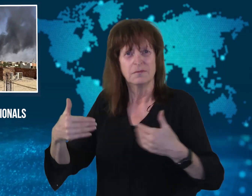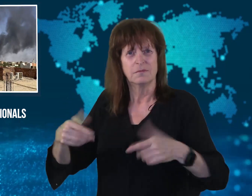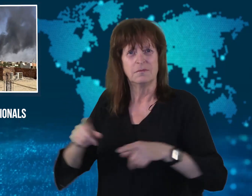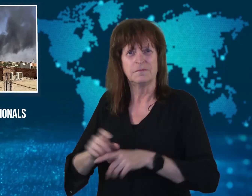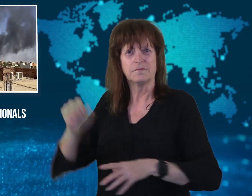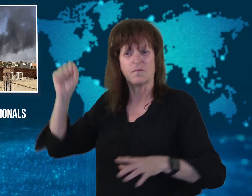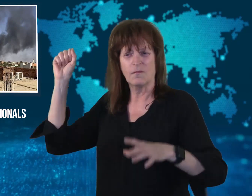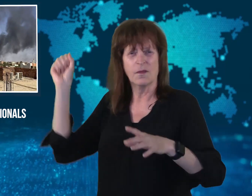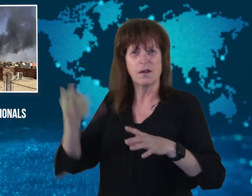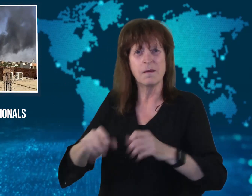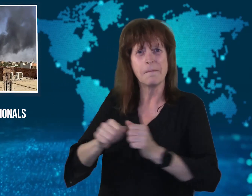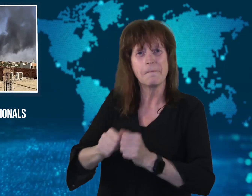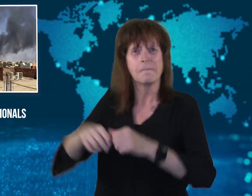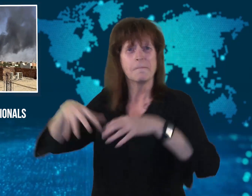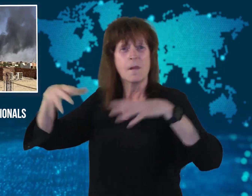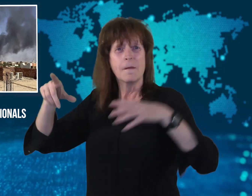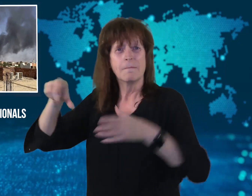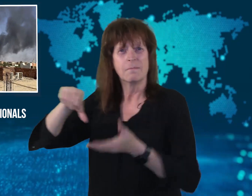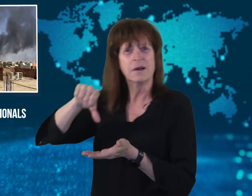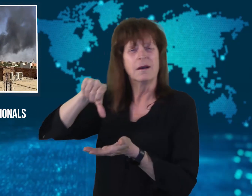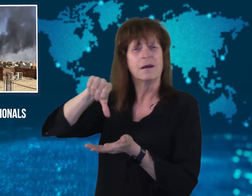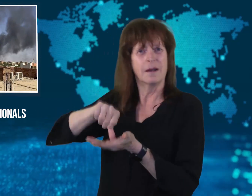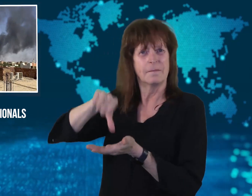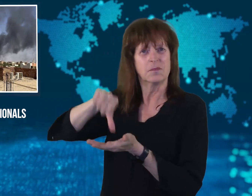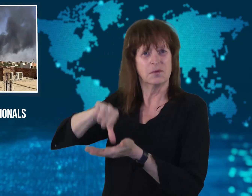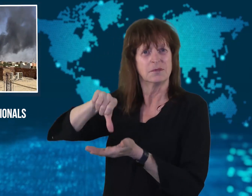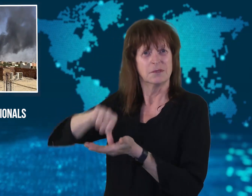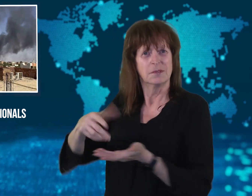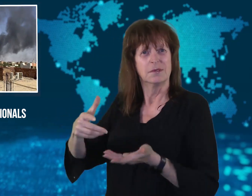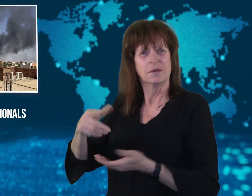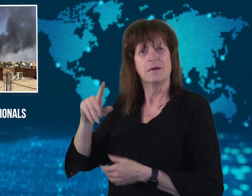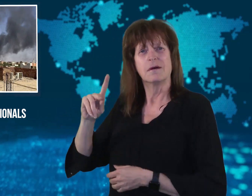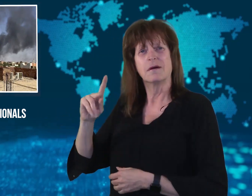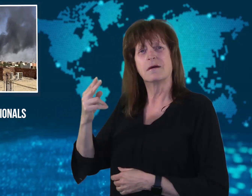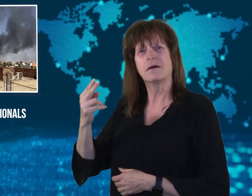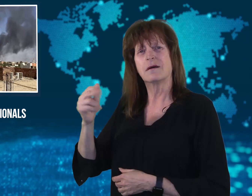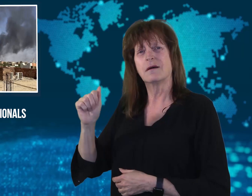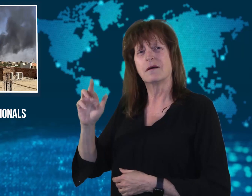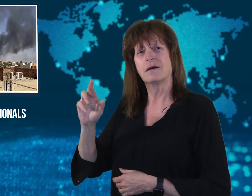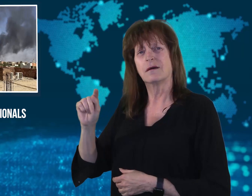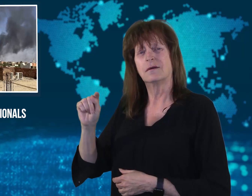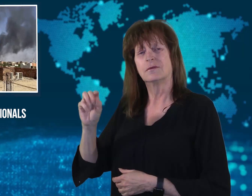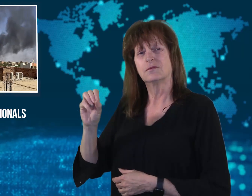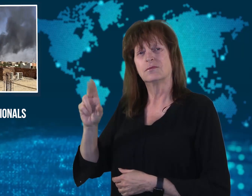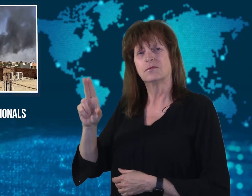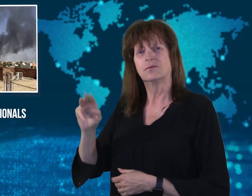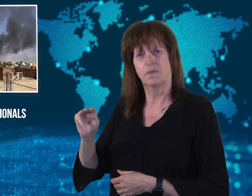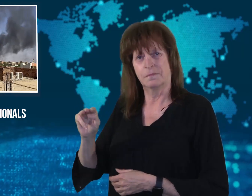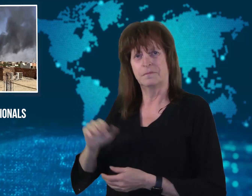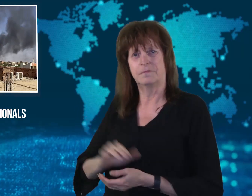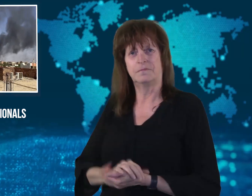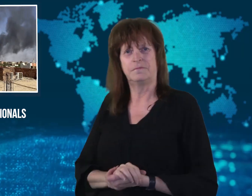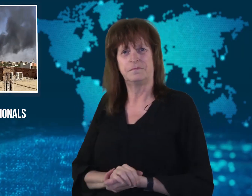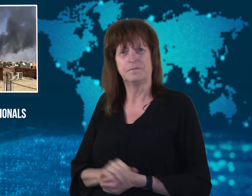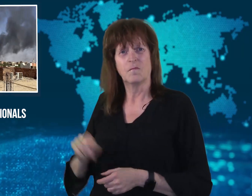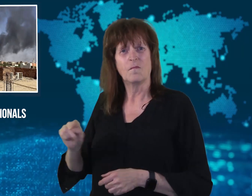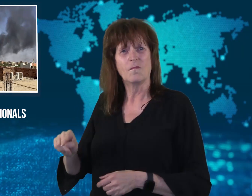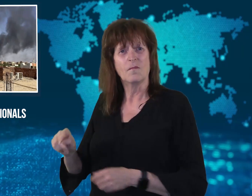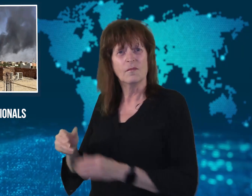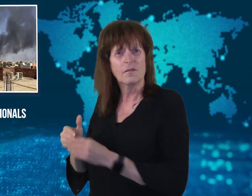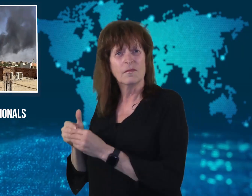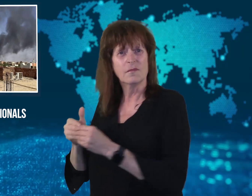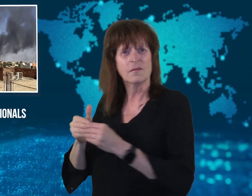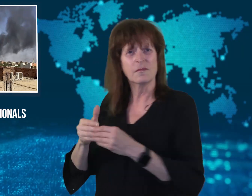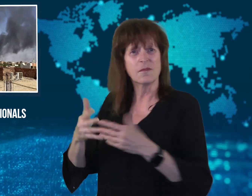This has led to cuts in electricity and a shortage in food and water for